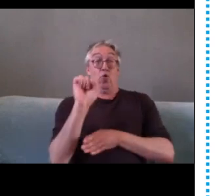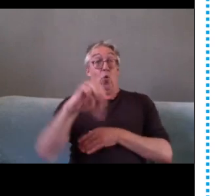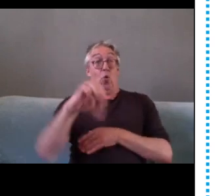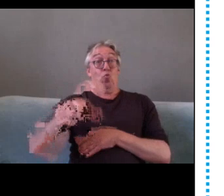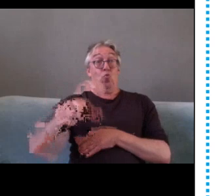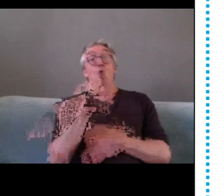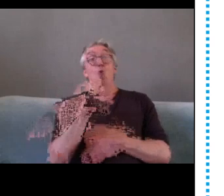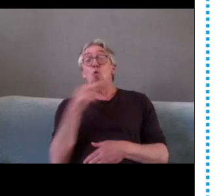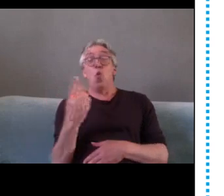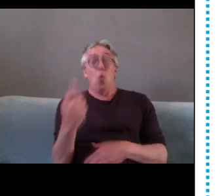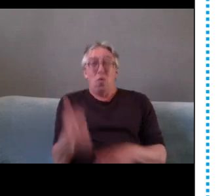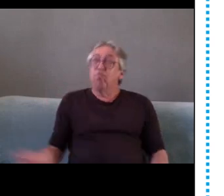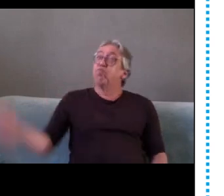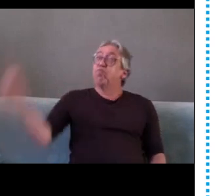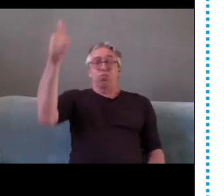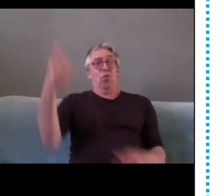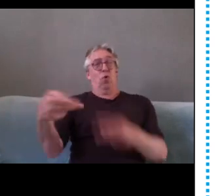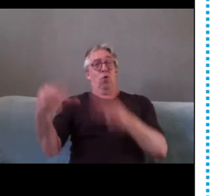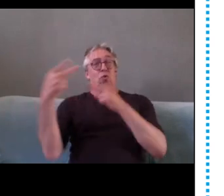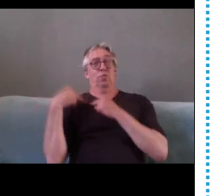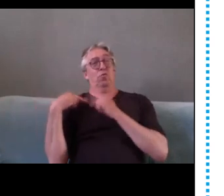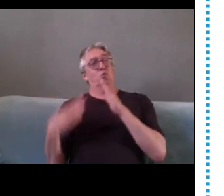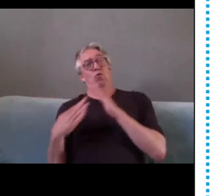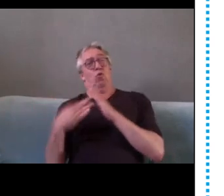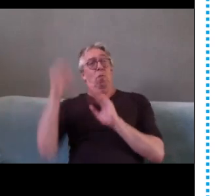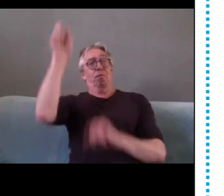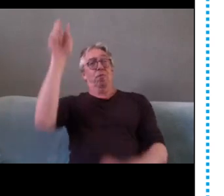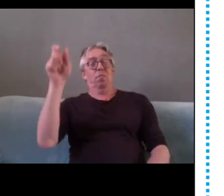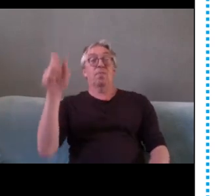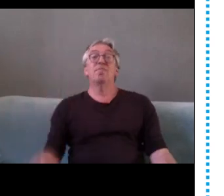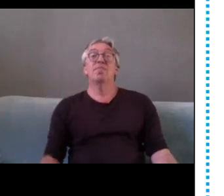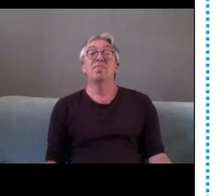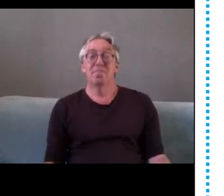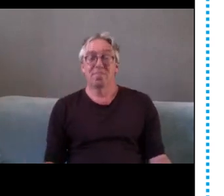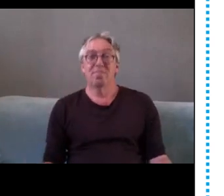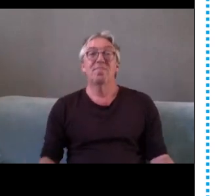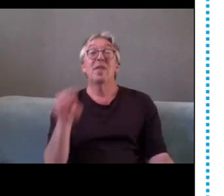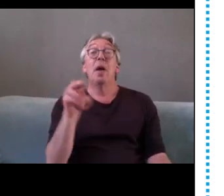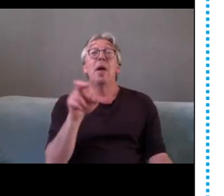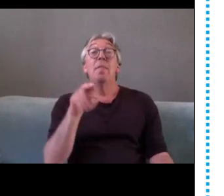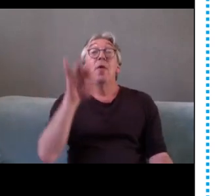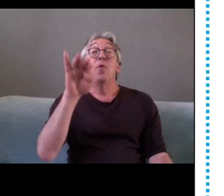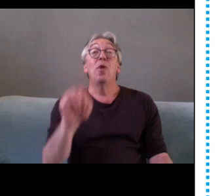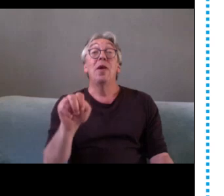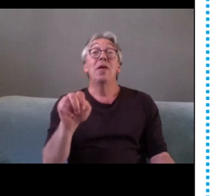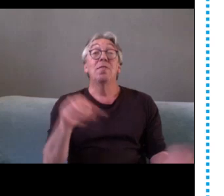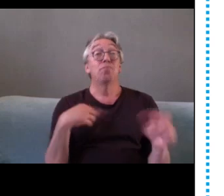Thanks. I'll hand back to the speakers then and looking forward to more questions later.